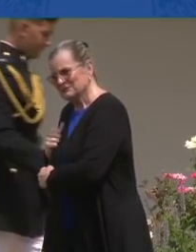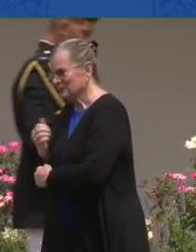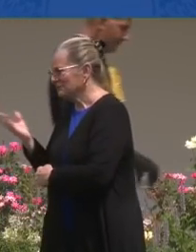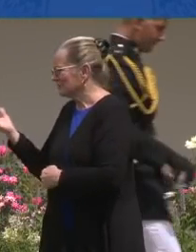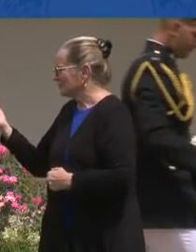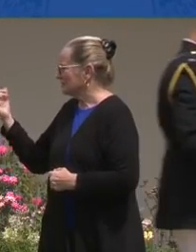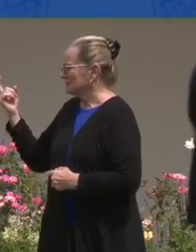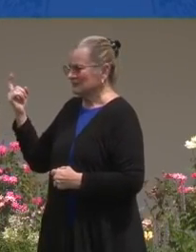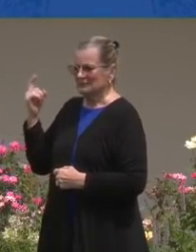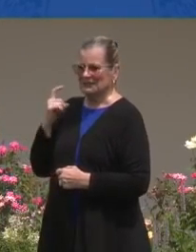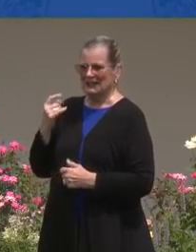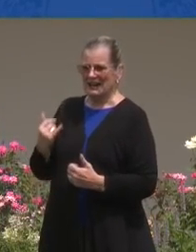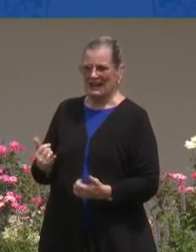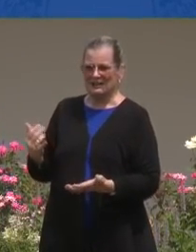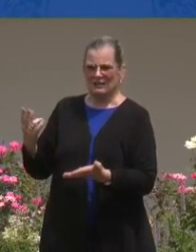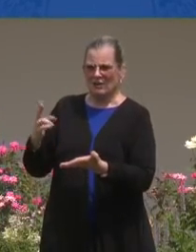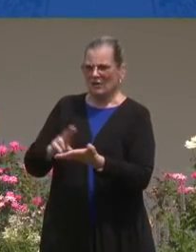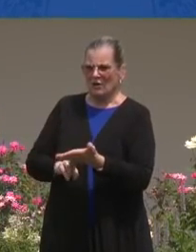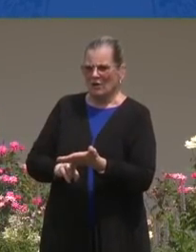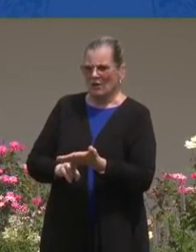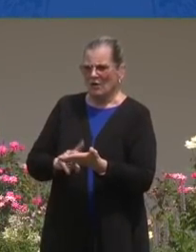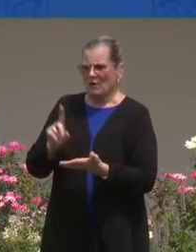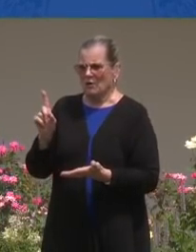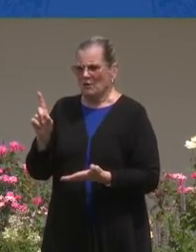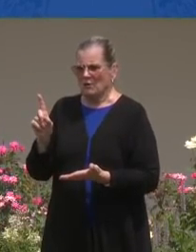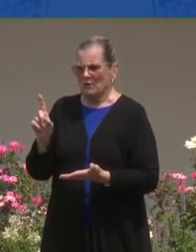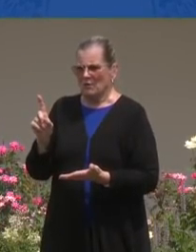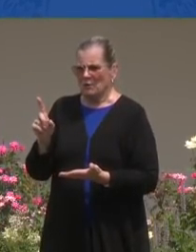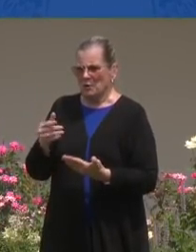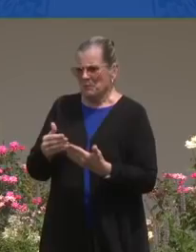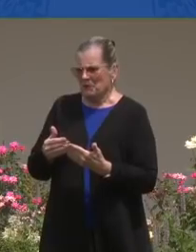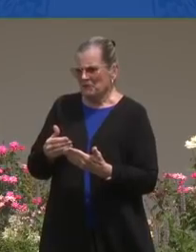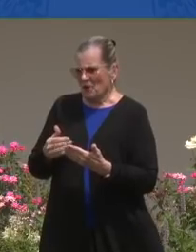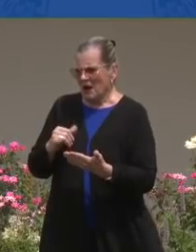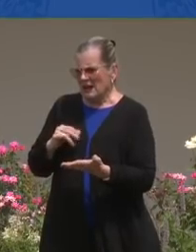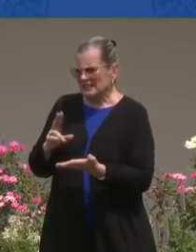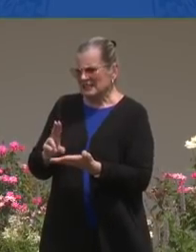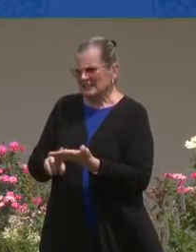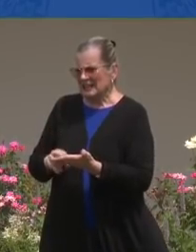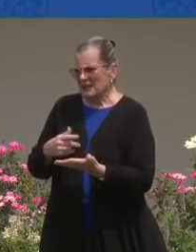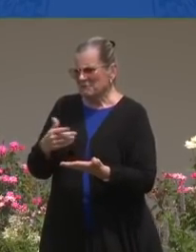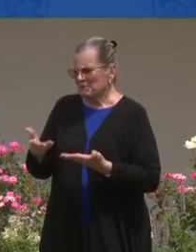I'm going to invite up, though -- Nancy, come on up.